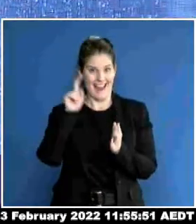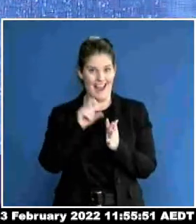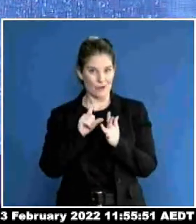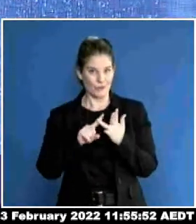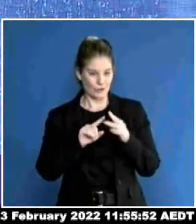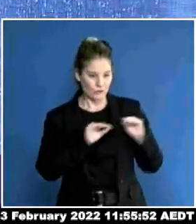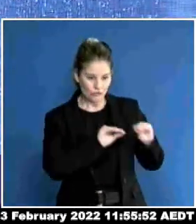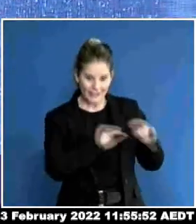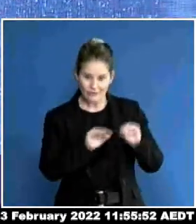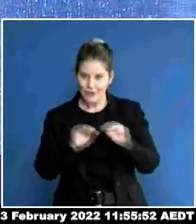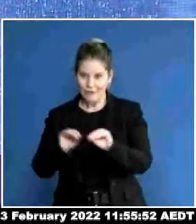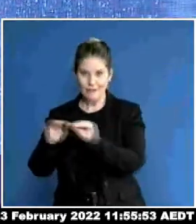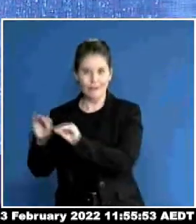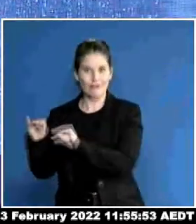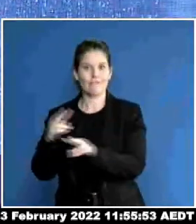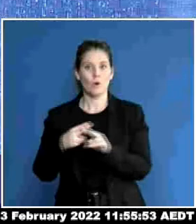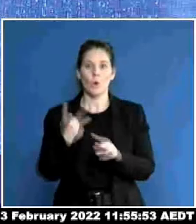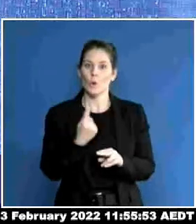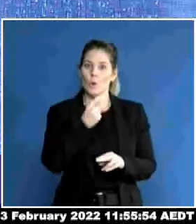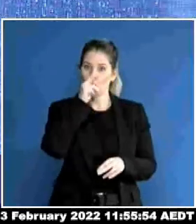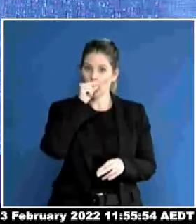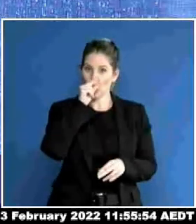this very space, with the Togetherness Training.